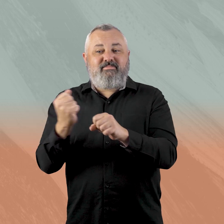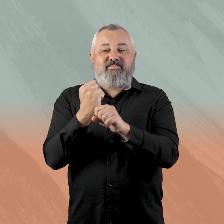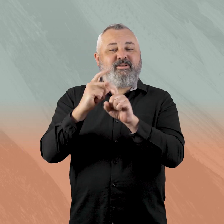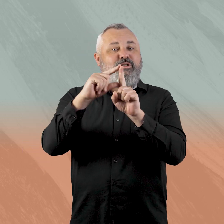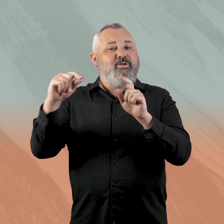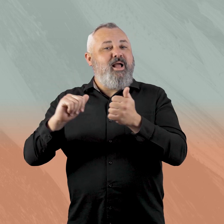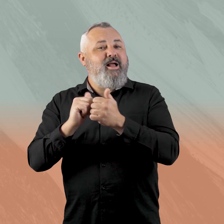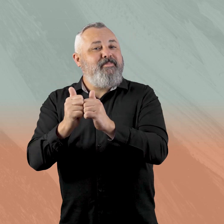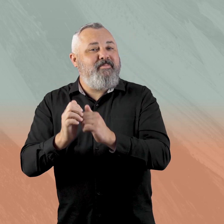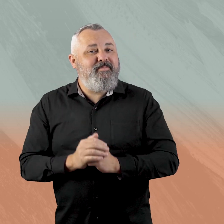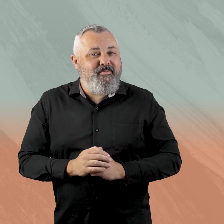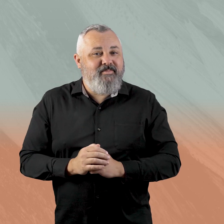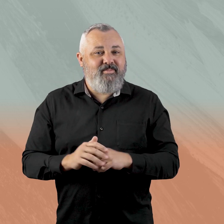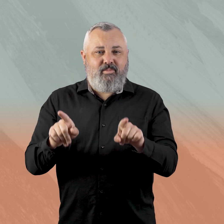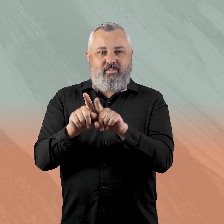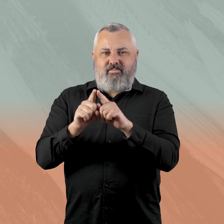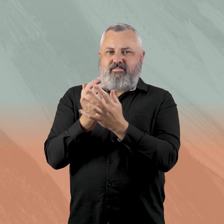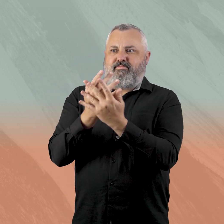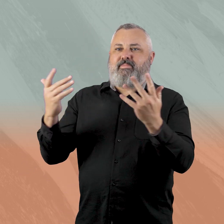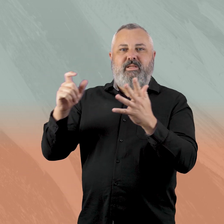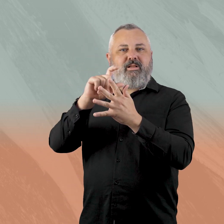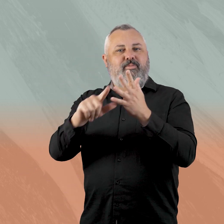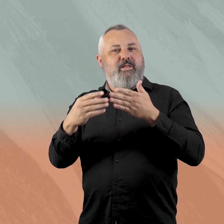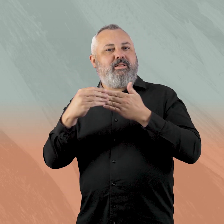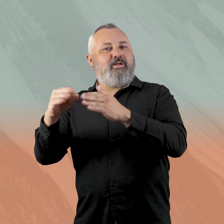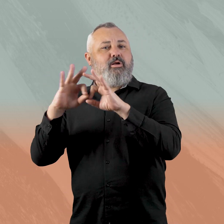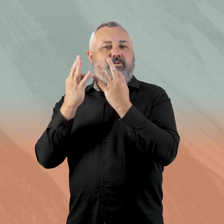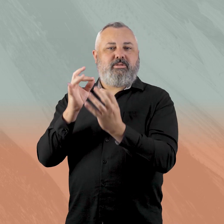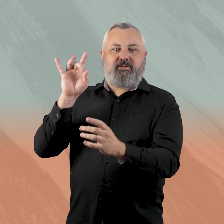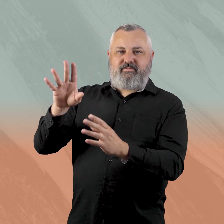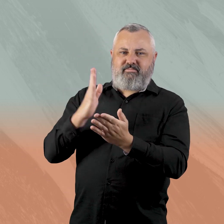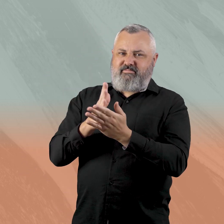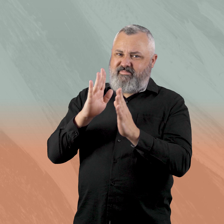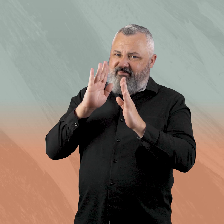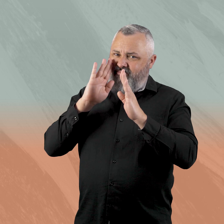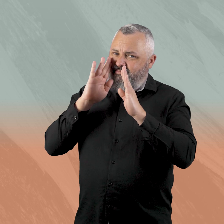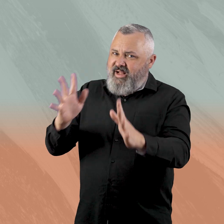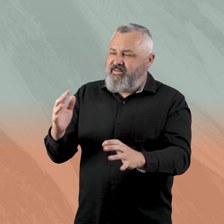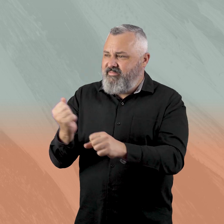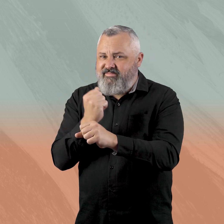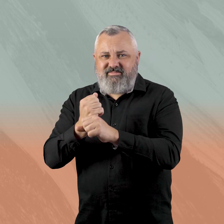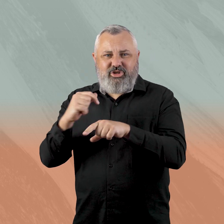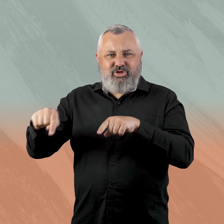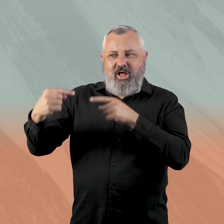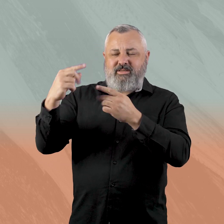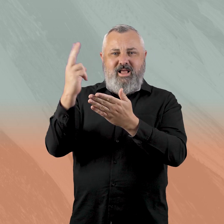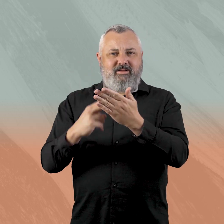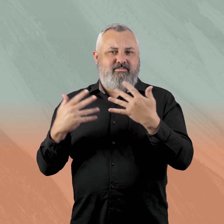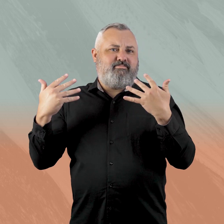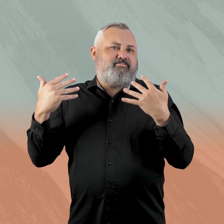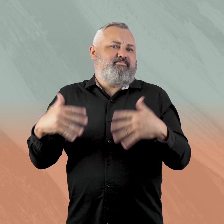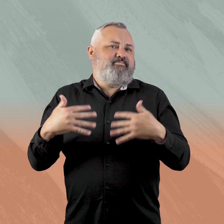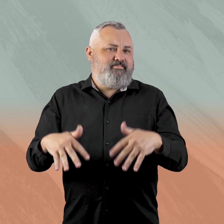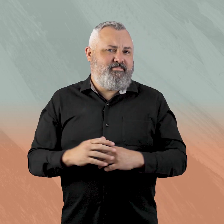games developers and disability-led organisations creating ground breaking art in Australia.